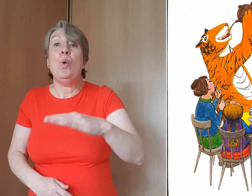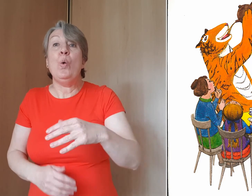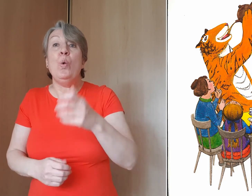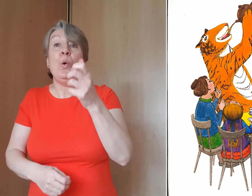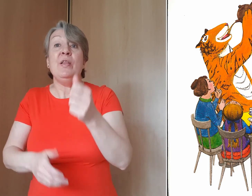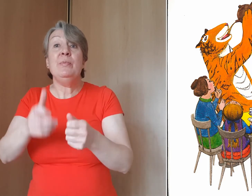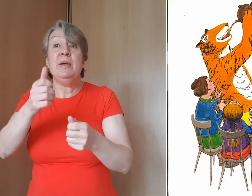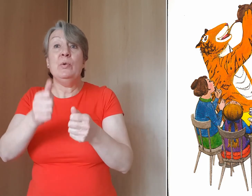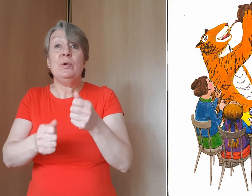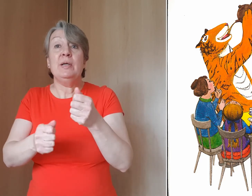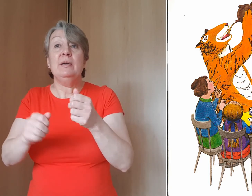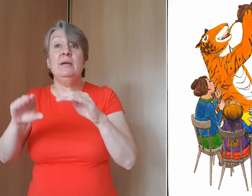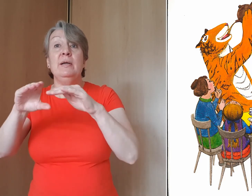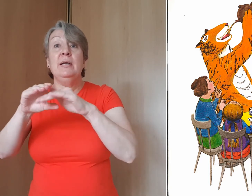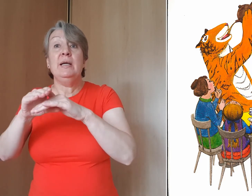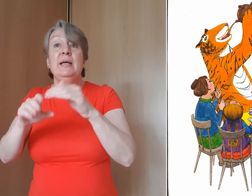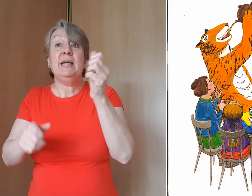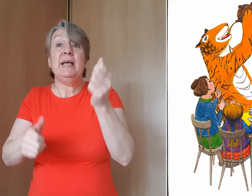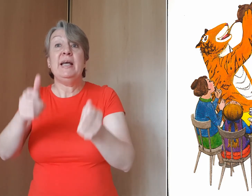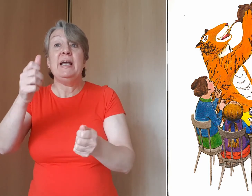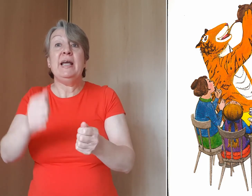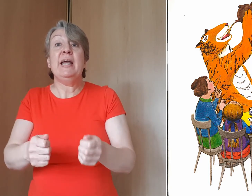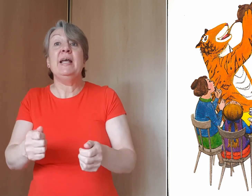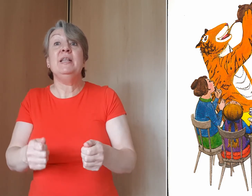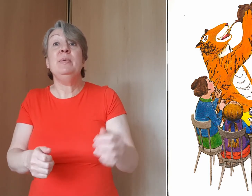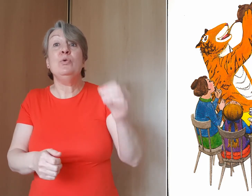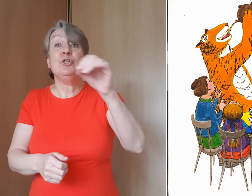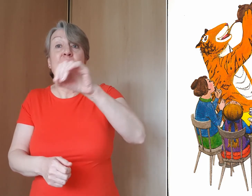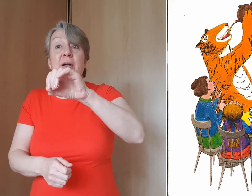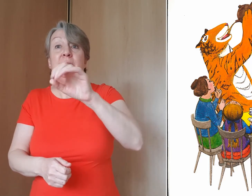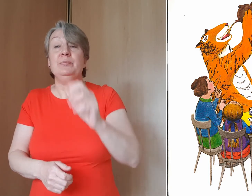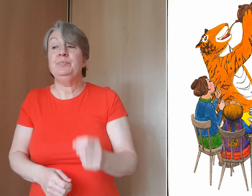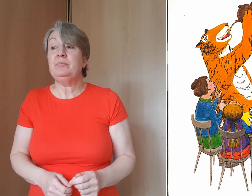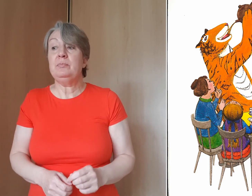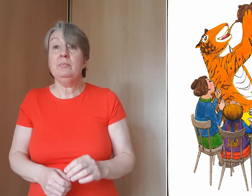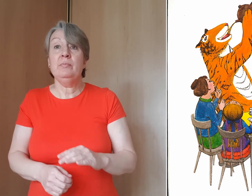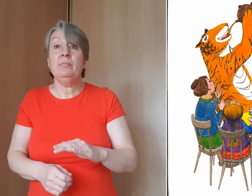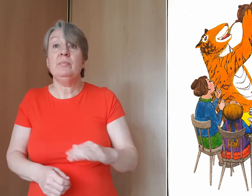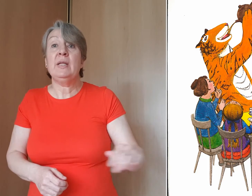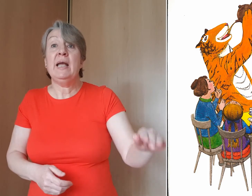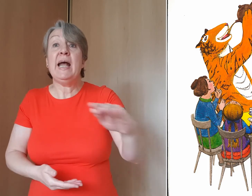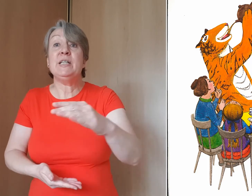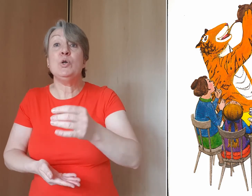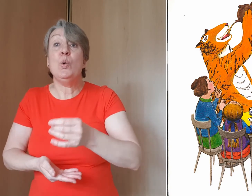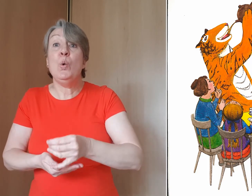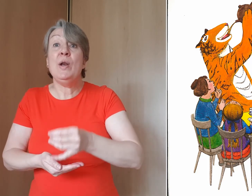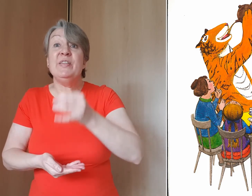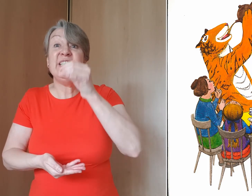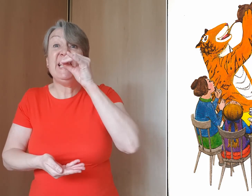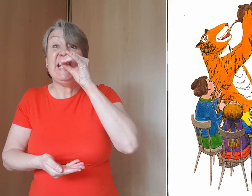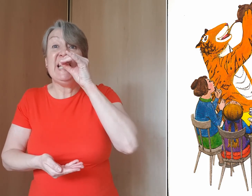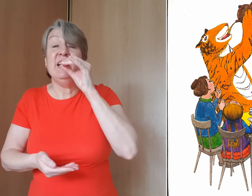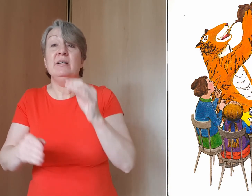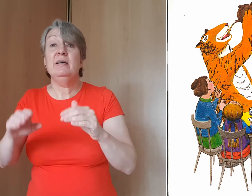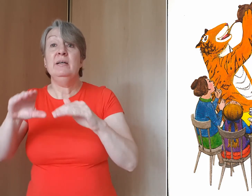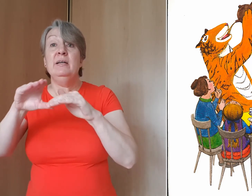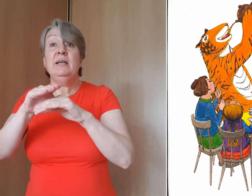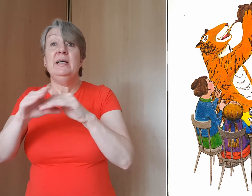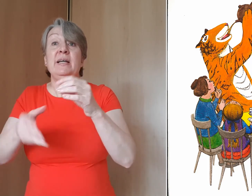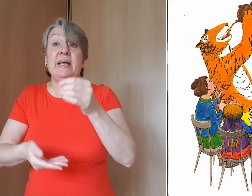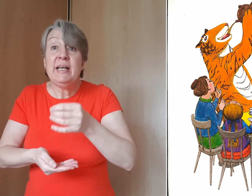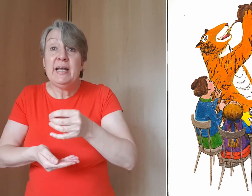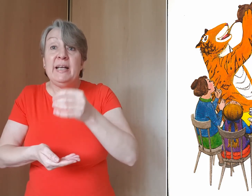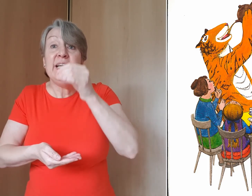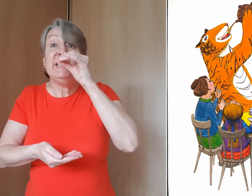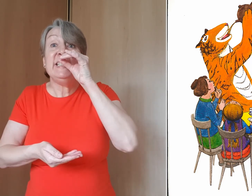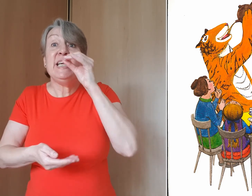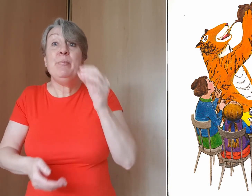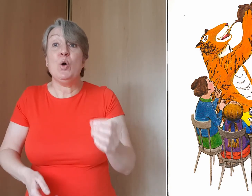all the milk in the milk jug and all the tea in the teapot